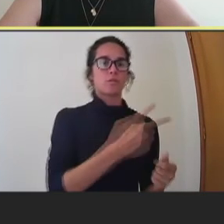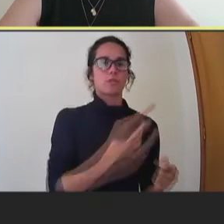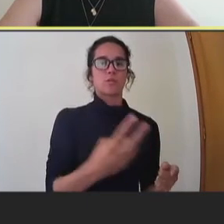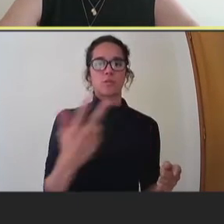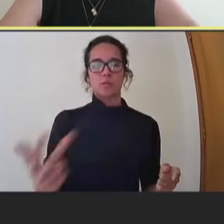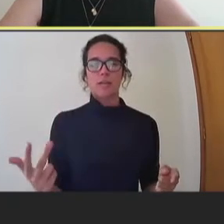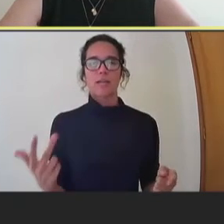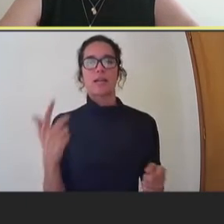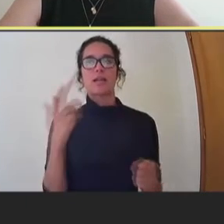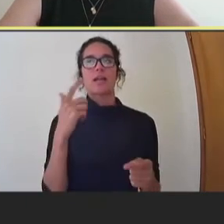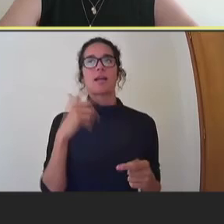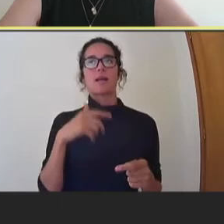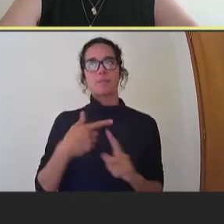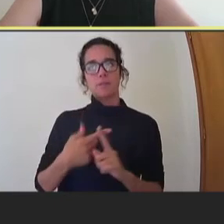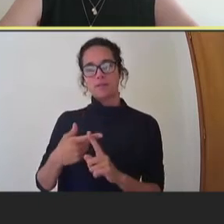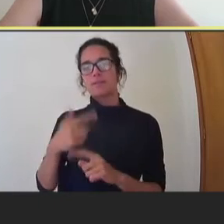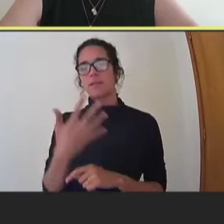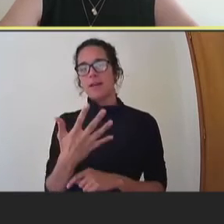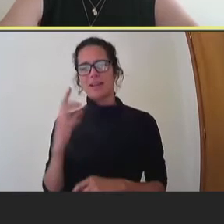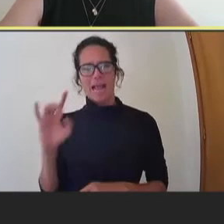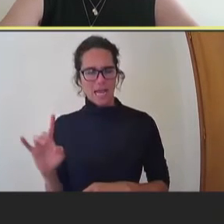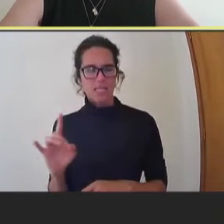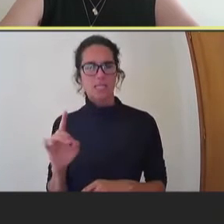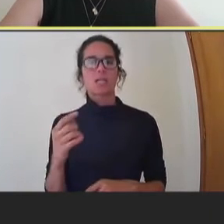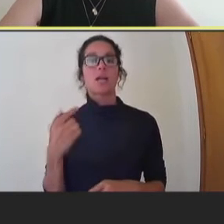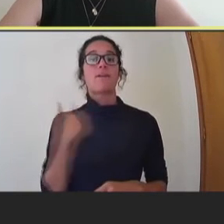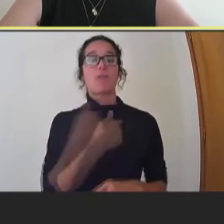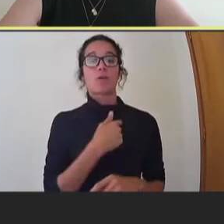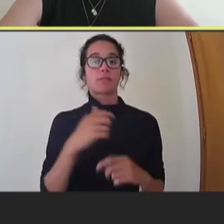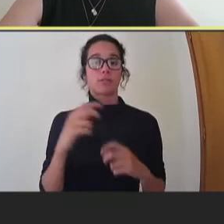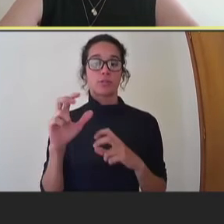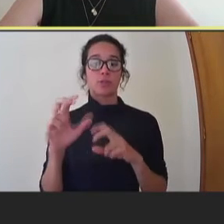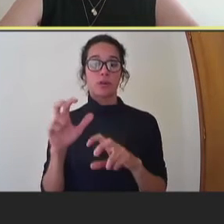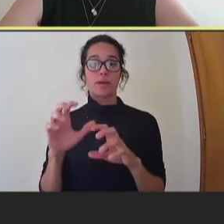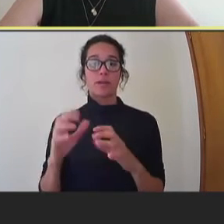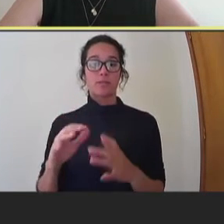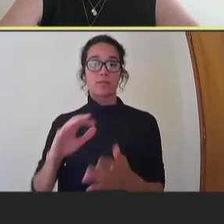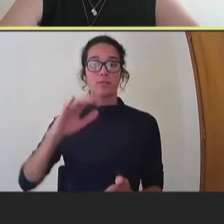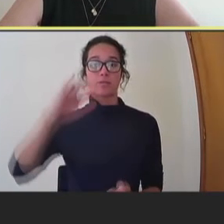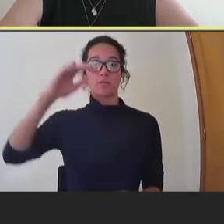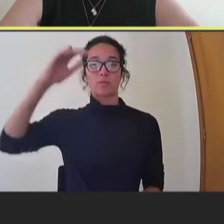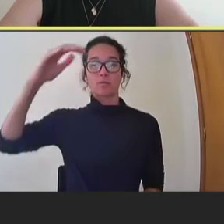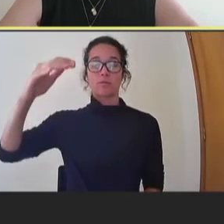And again, in terms of stockpiles, we work very closely with BARDA to work